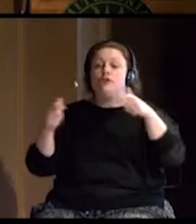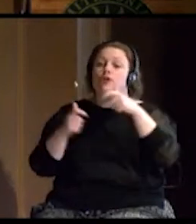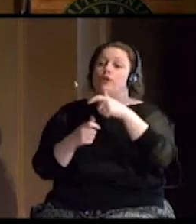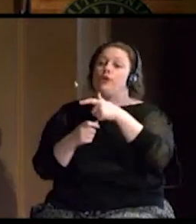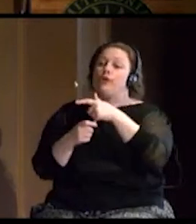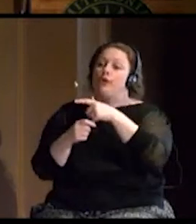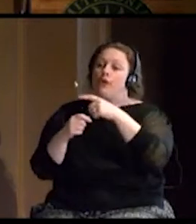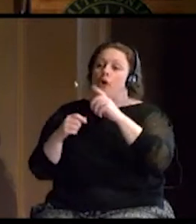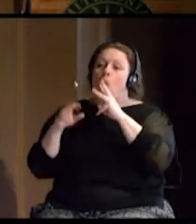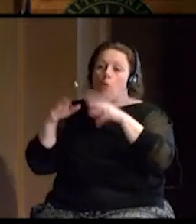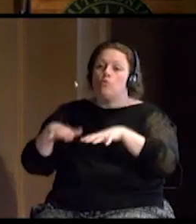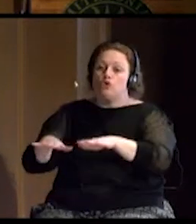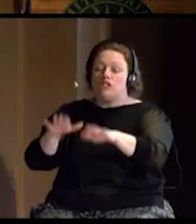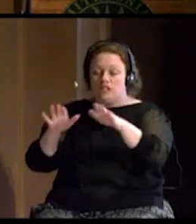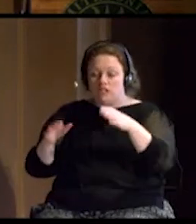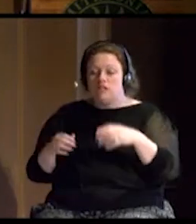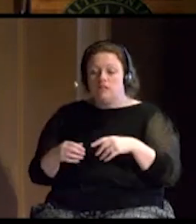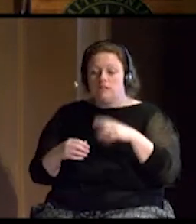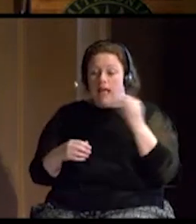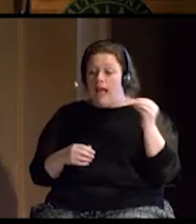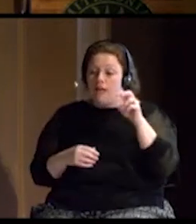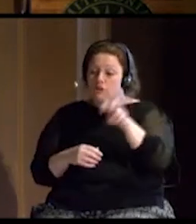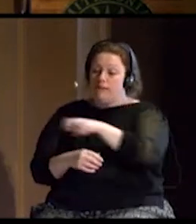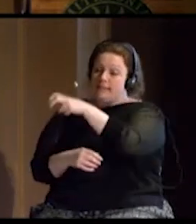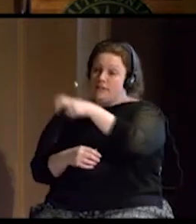of habit transitions in both space and time.